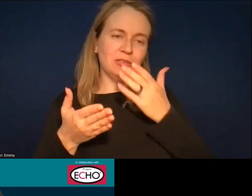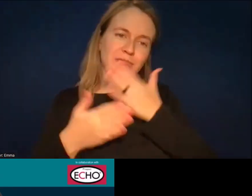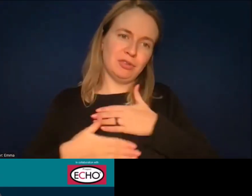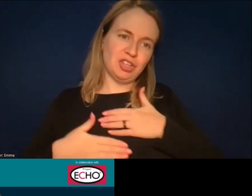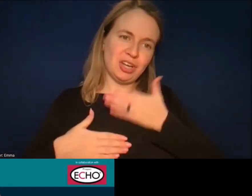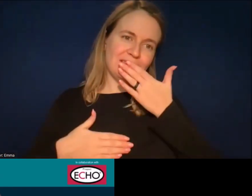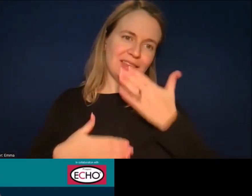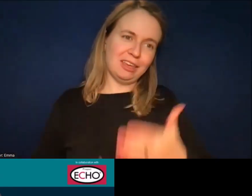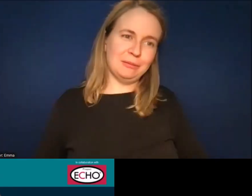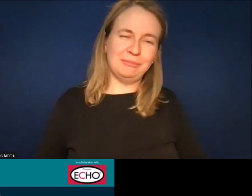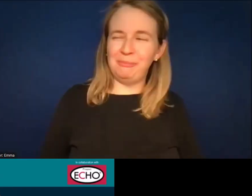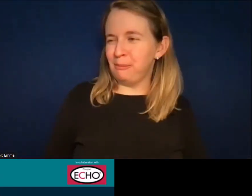much. Ashley Stuart: Well, thank you.